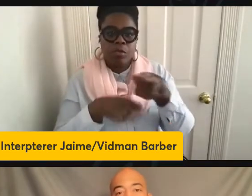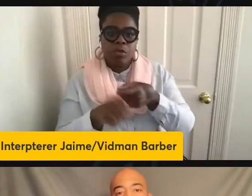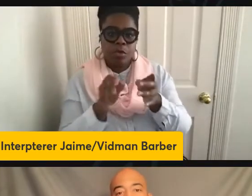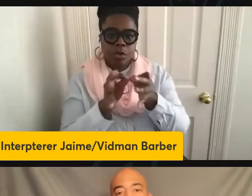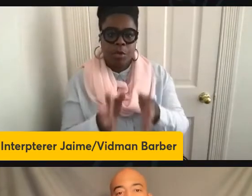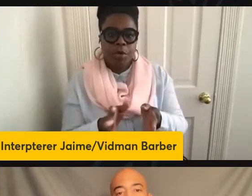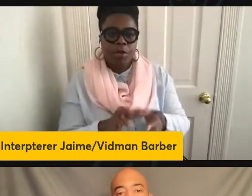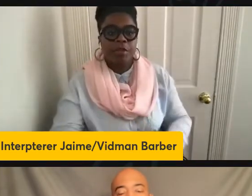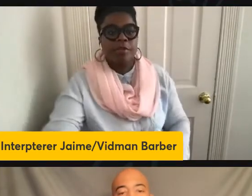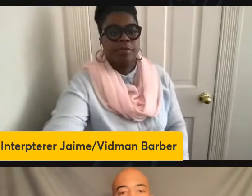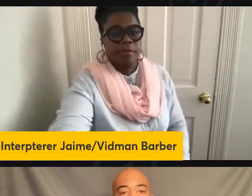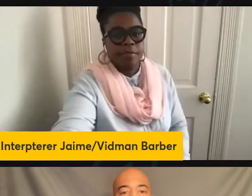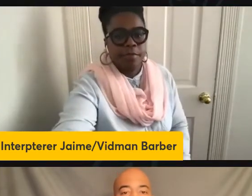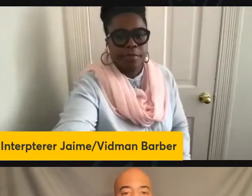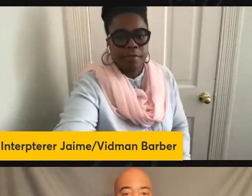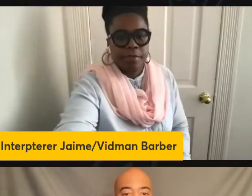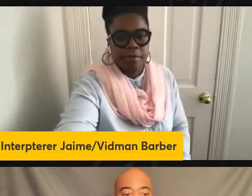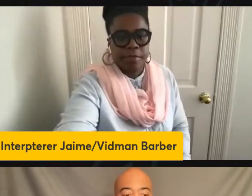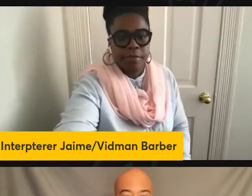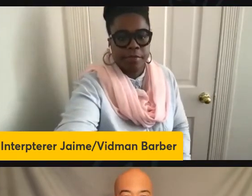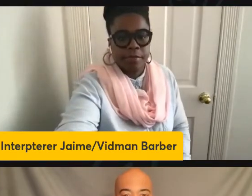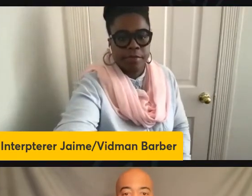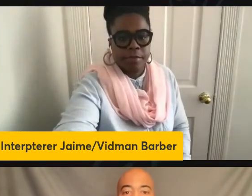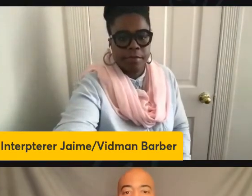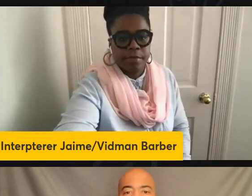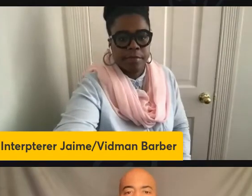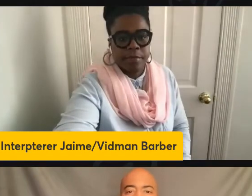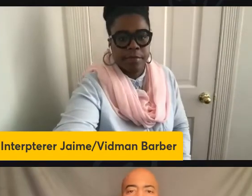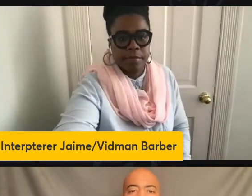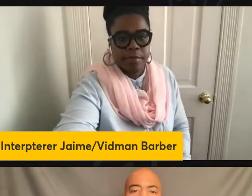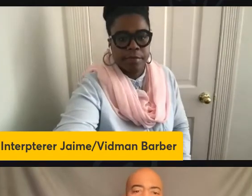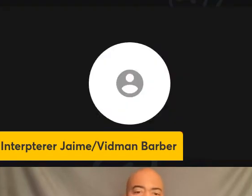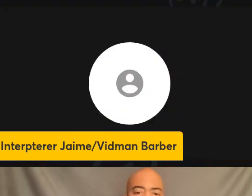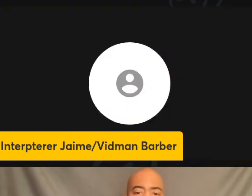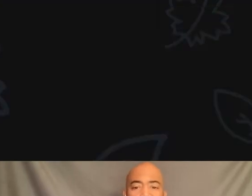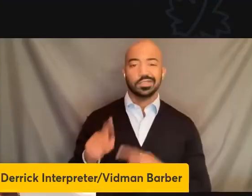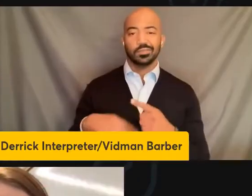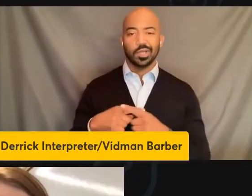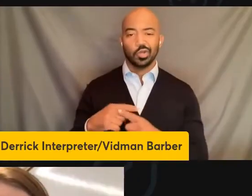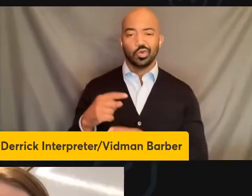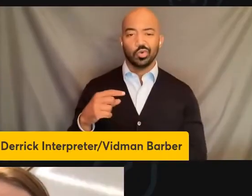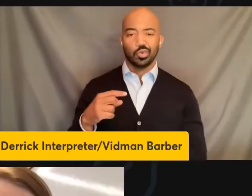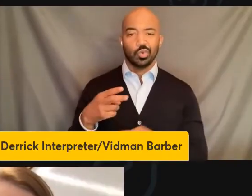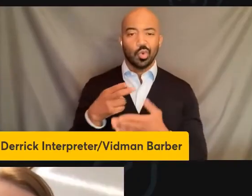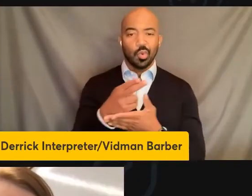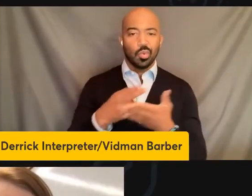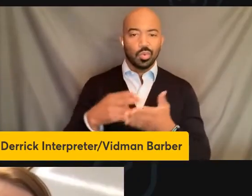And we have a couple of questions about hormone regulation. So do we think the sex dimorphism can be regulated by hormones? And